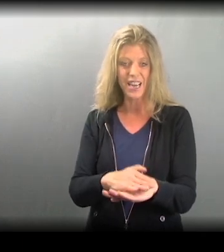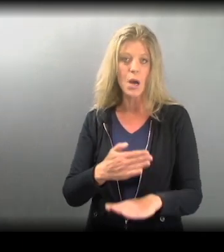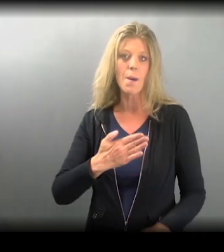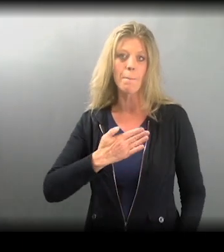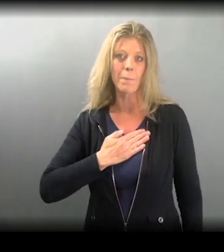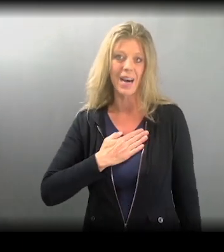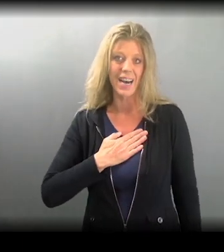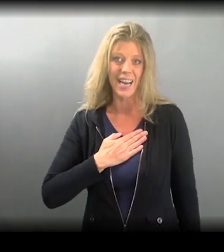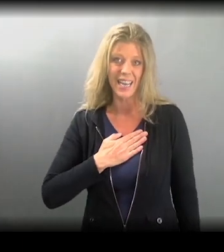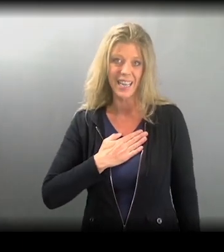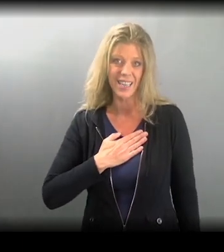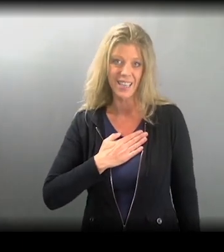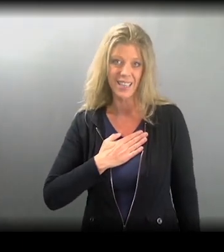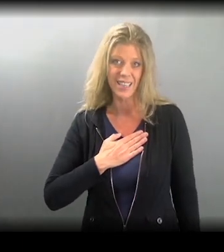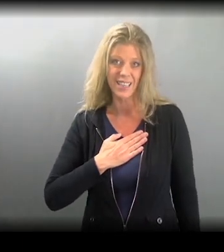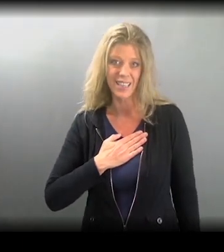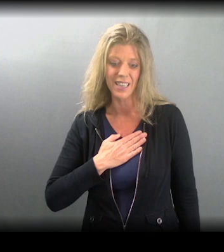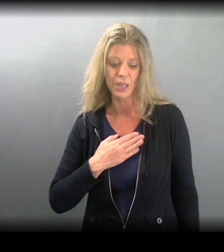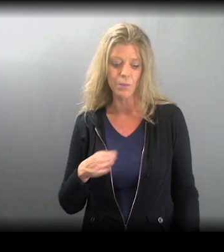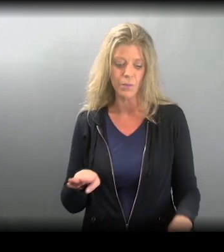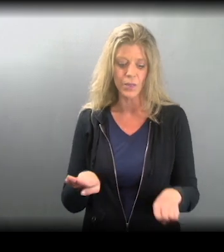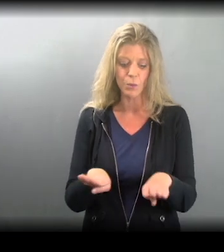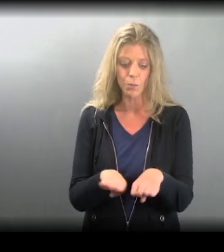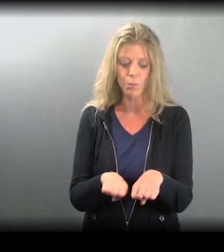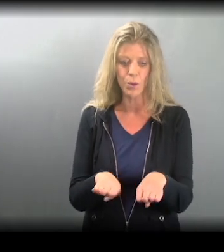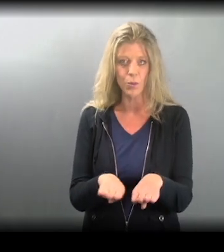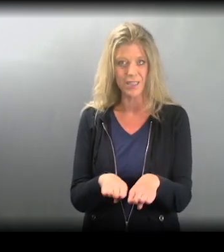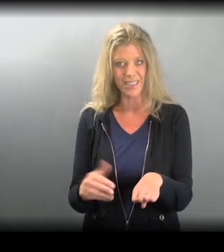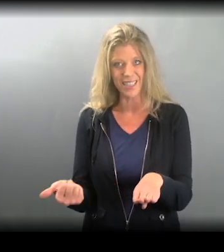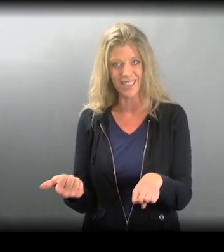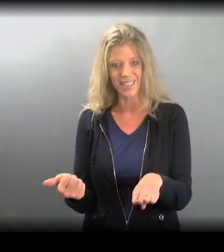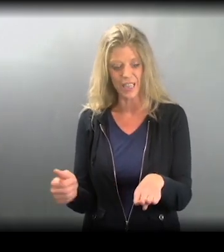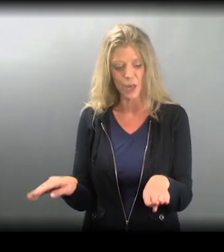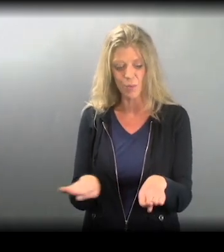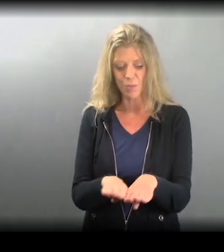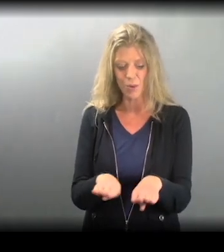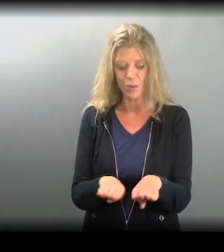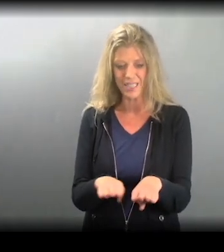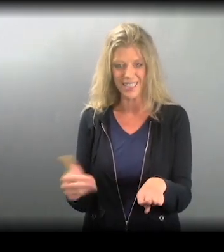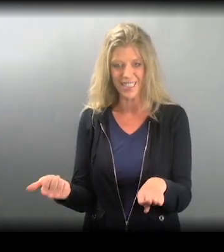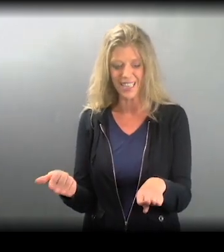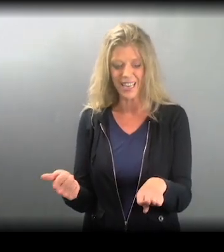MY BOOTS